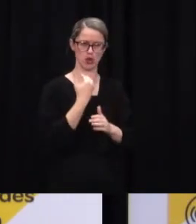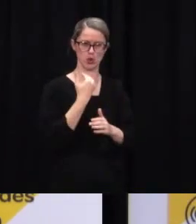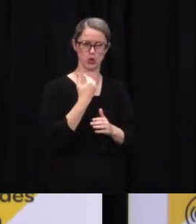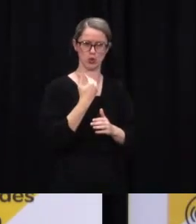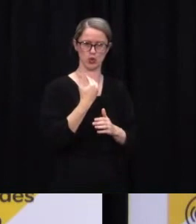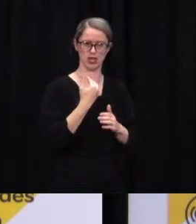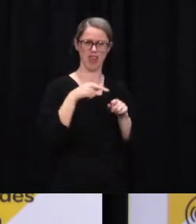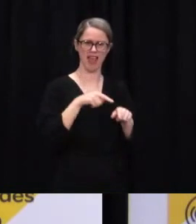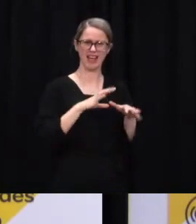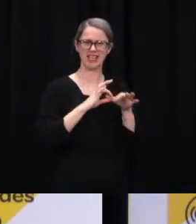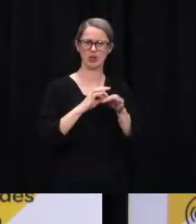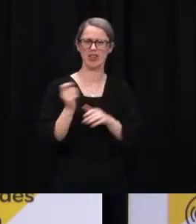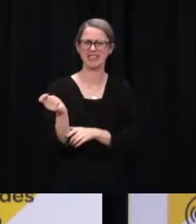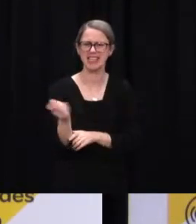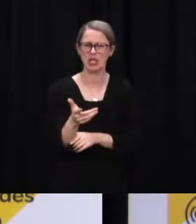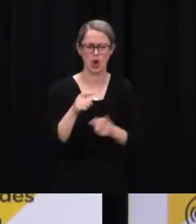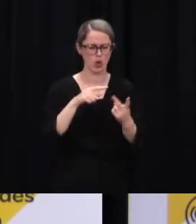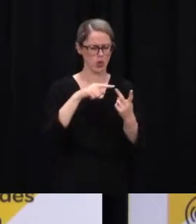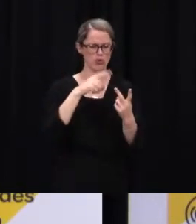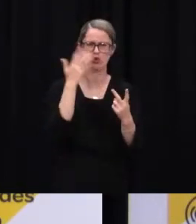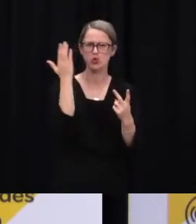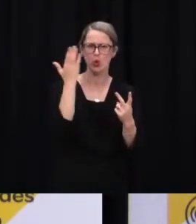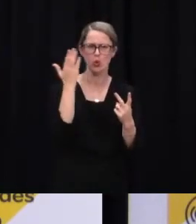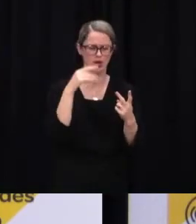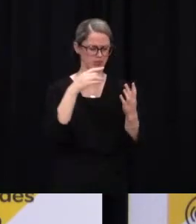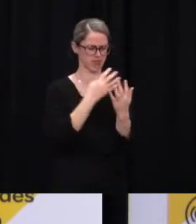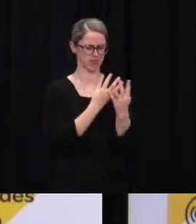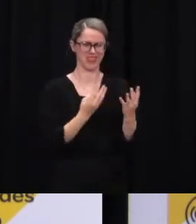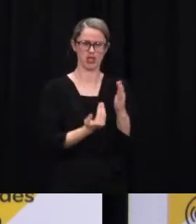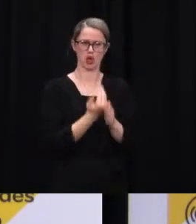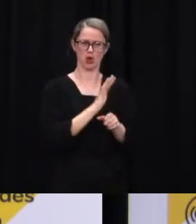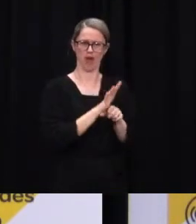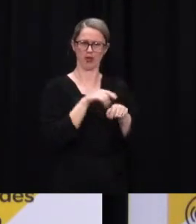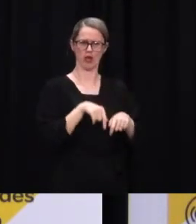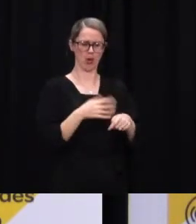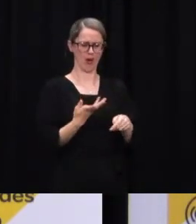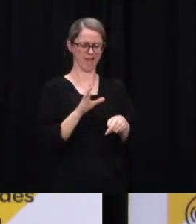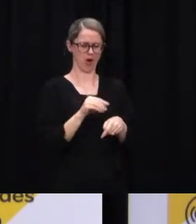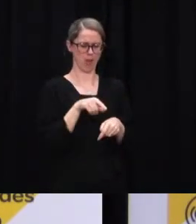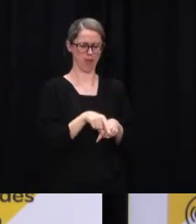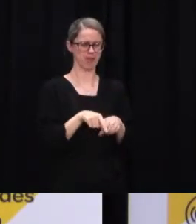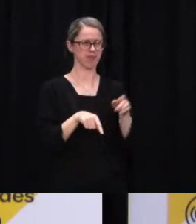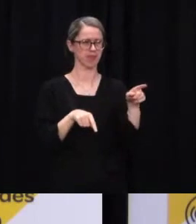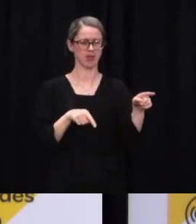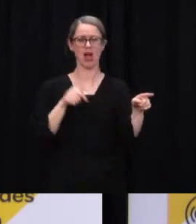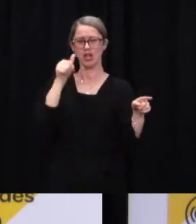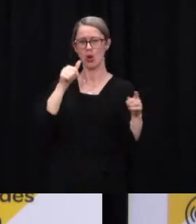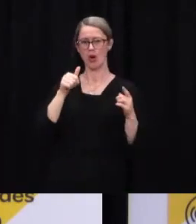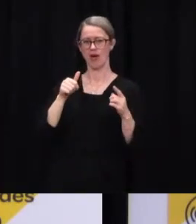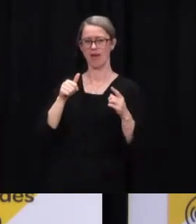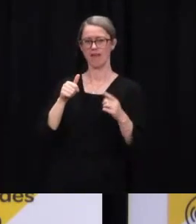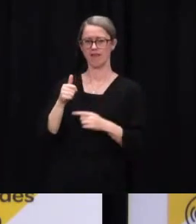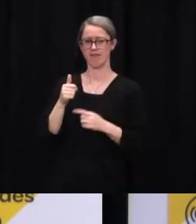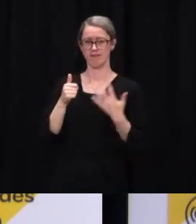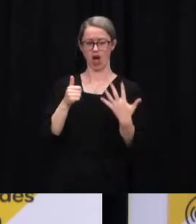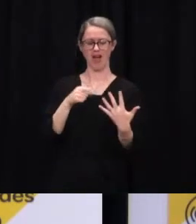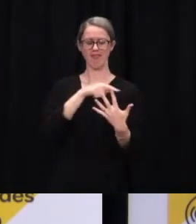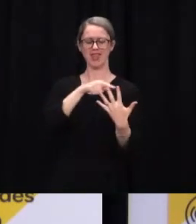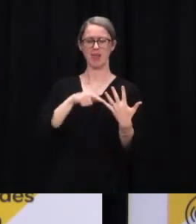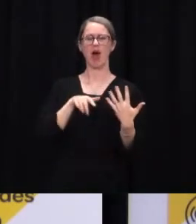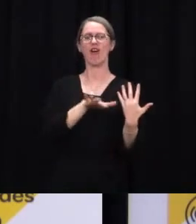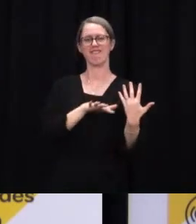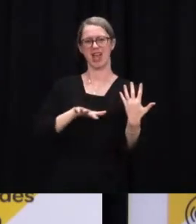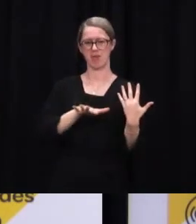part of - do they have any